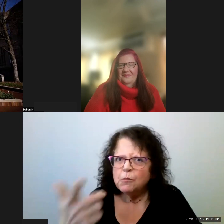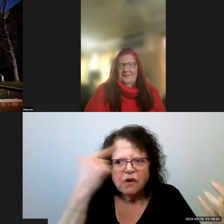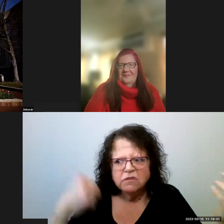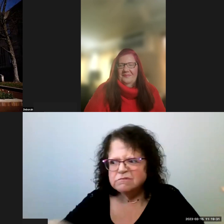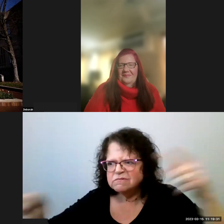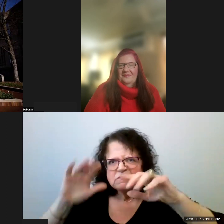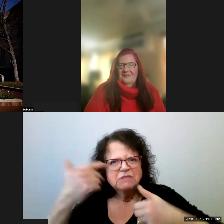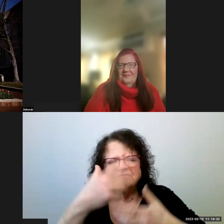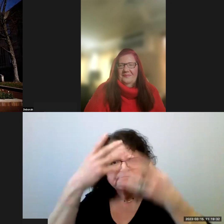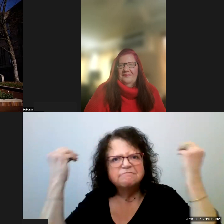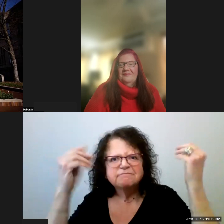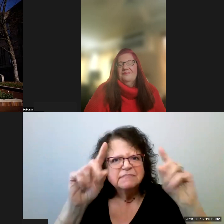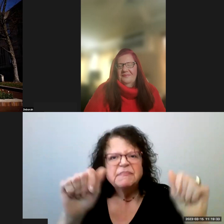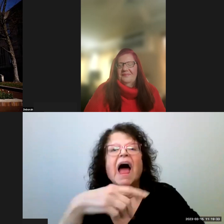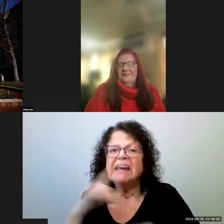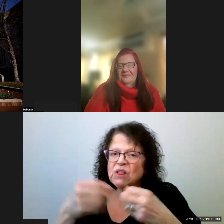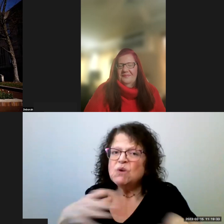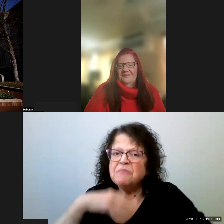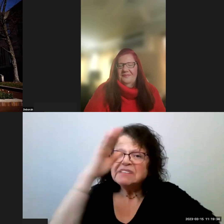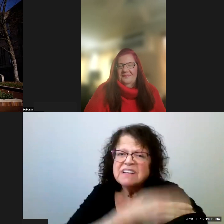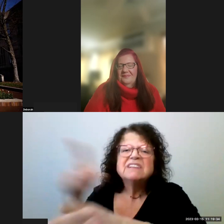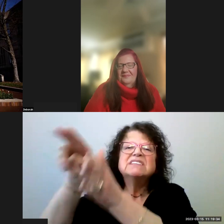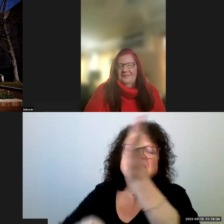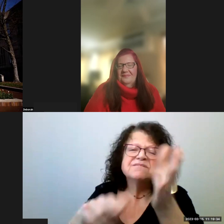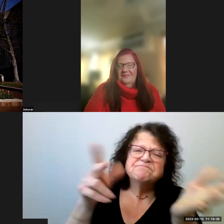son in 202, but it was not COVID. It was his underlying